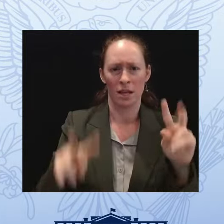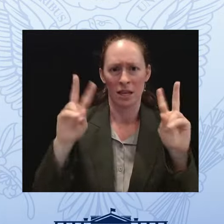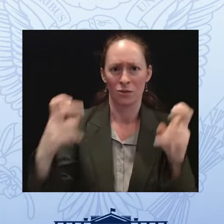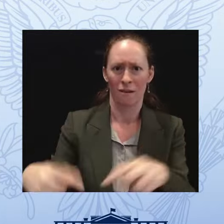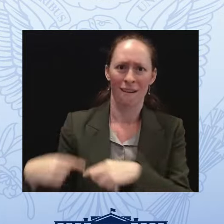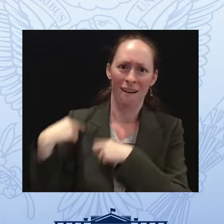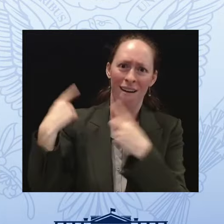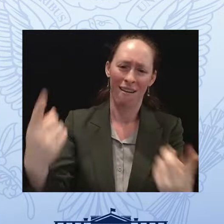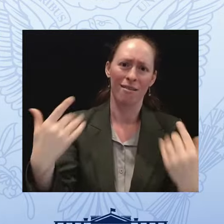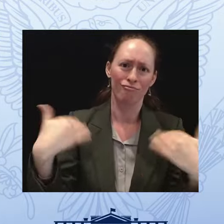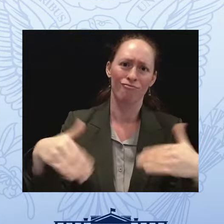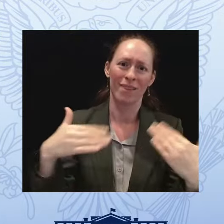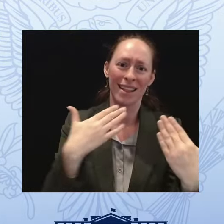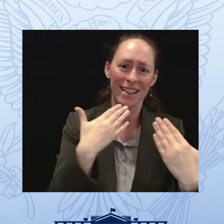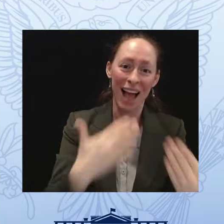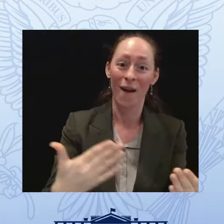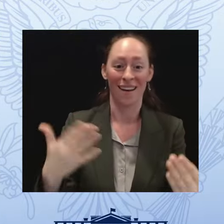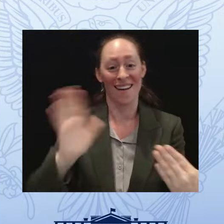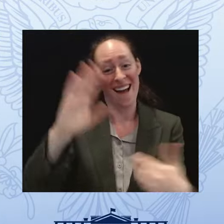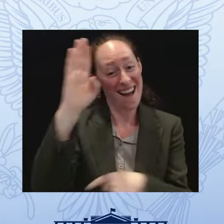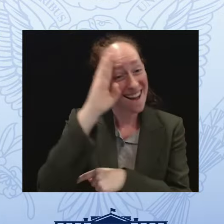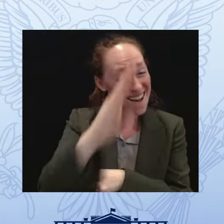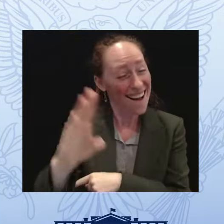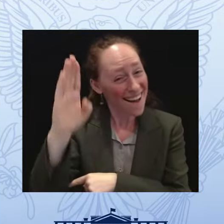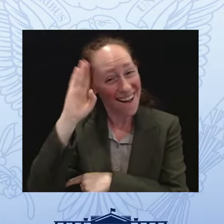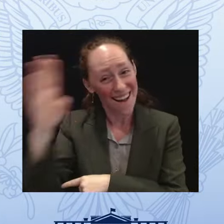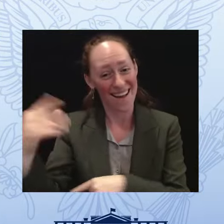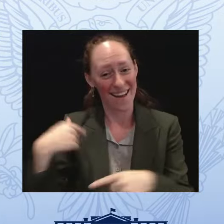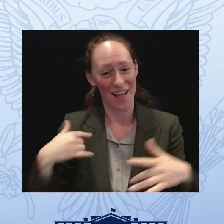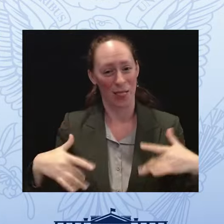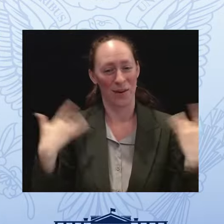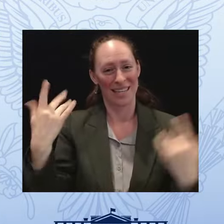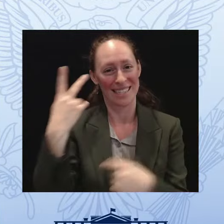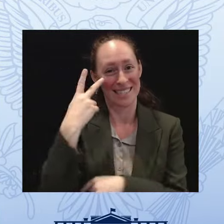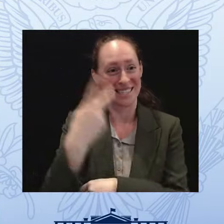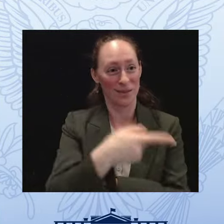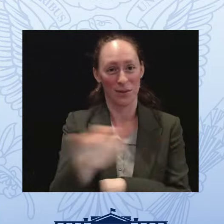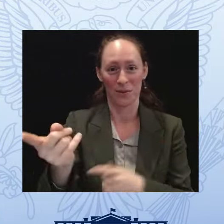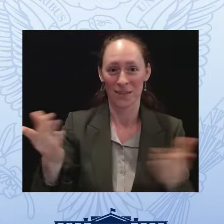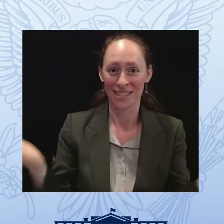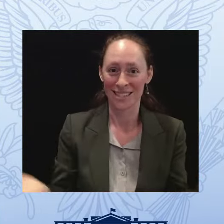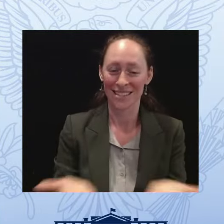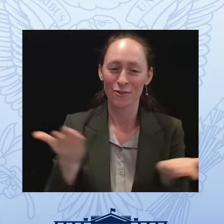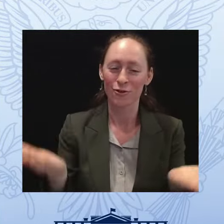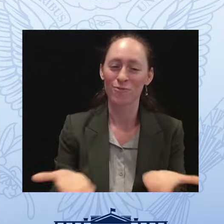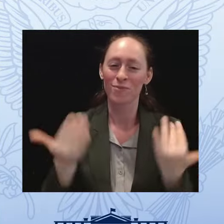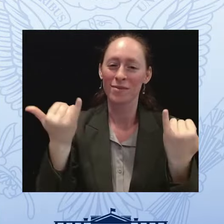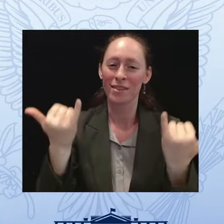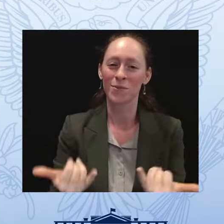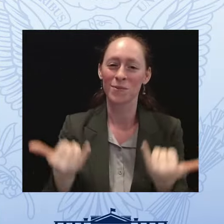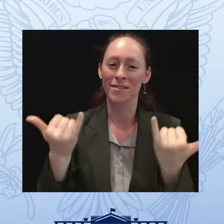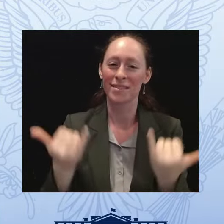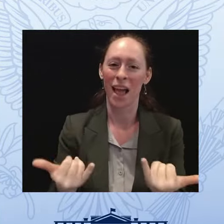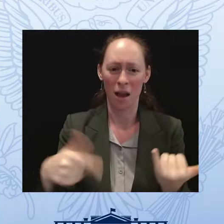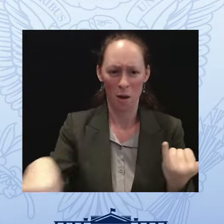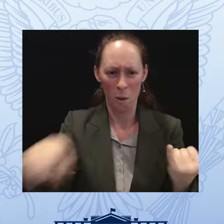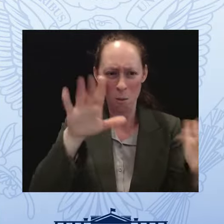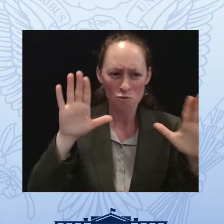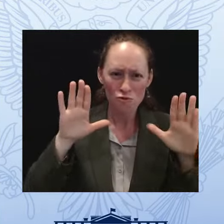And this is, you know, such an incredible group of leaders from across our country. And I'm proud to welcome you to the White House.